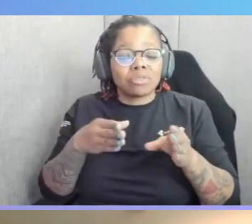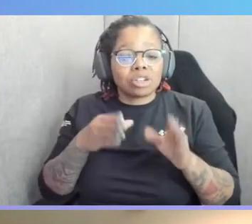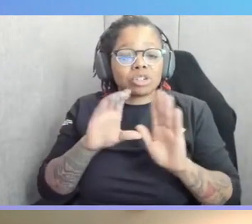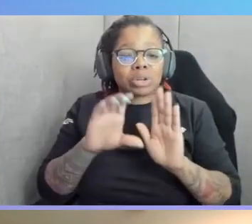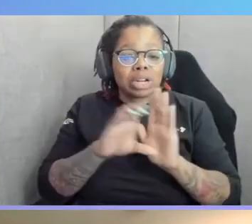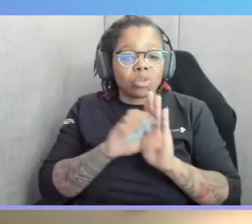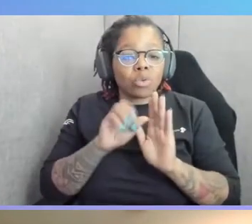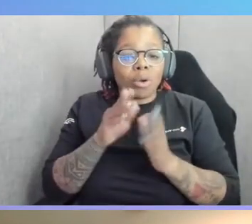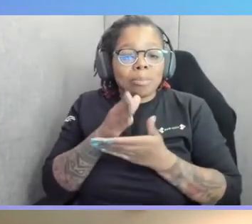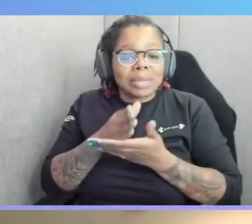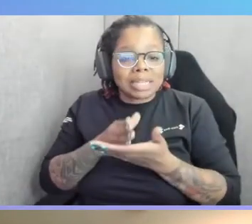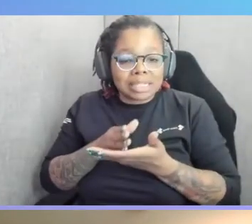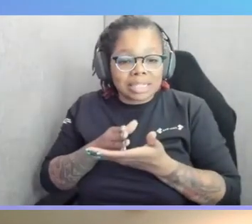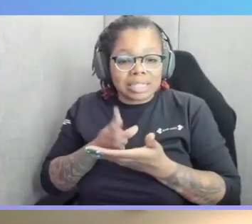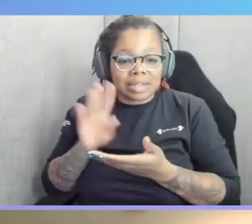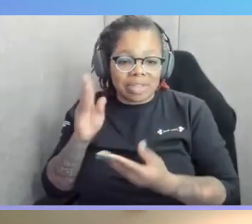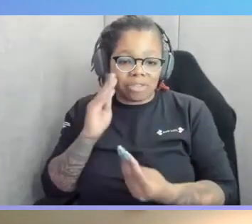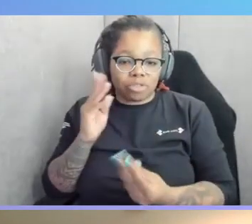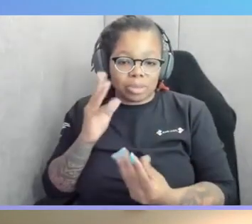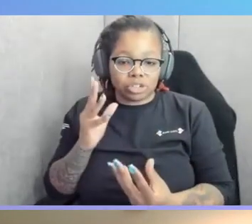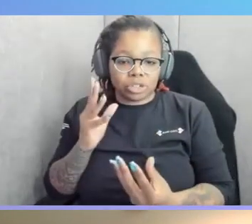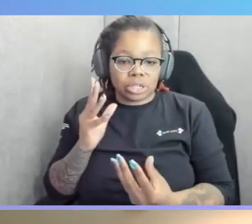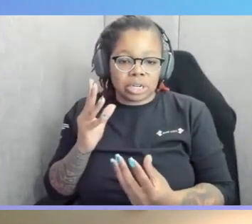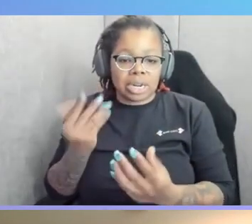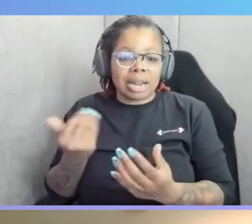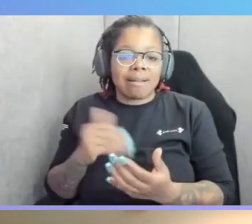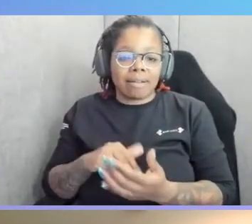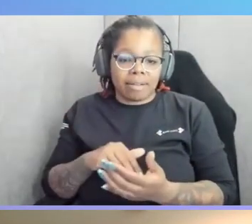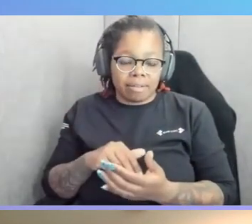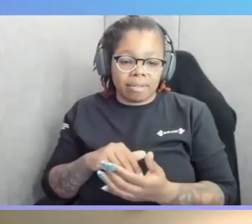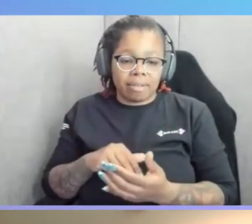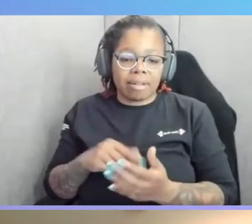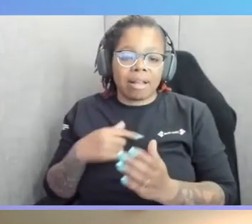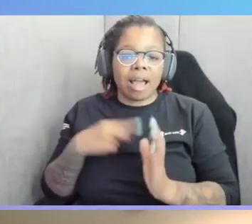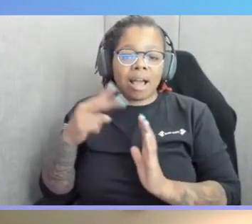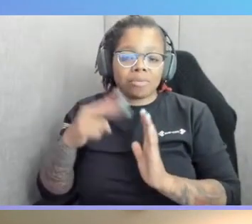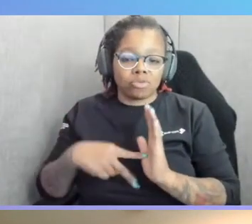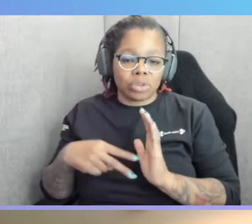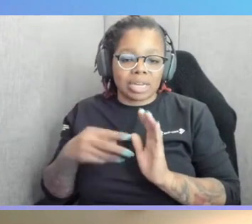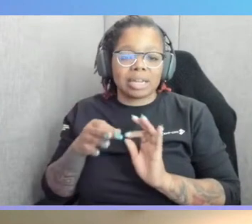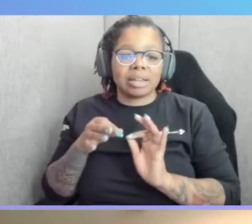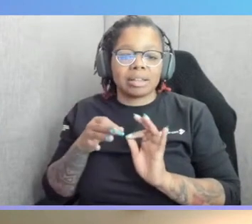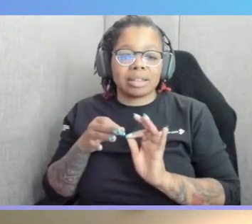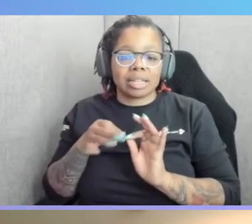that information. Again, I am reading the text that is also